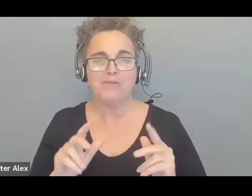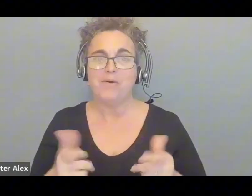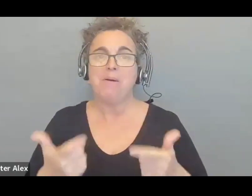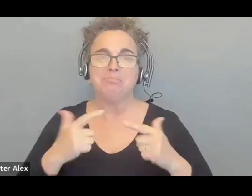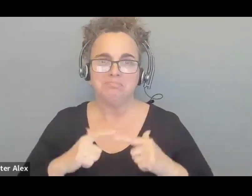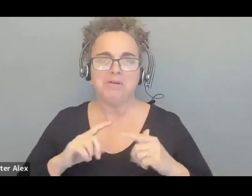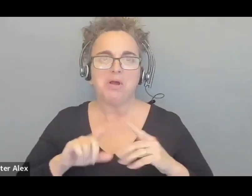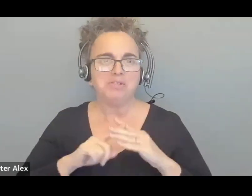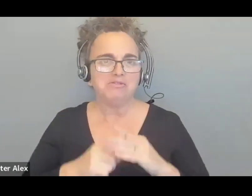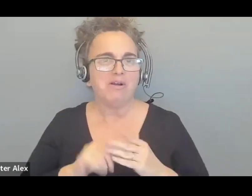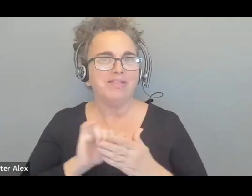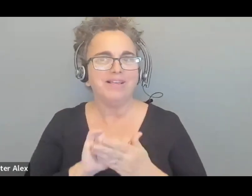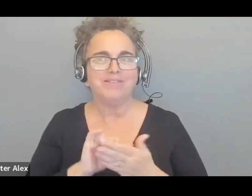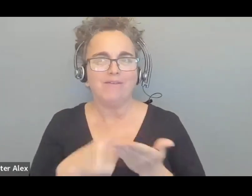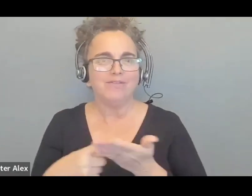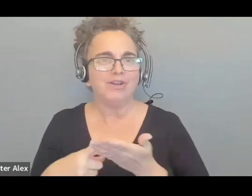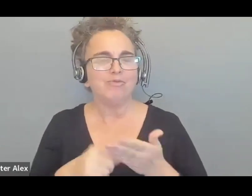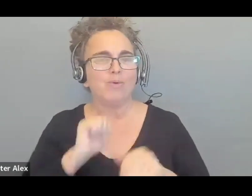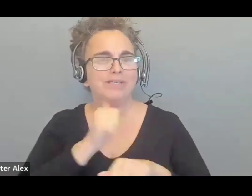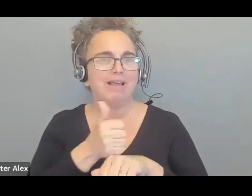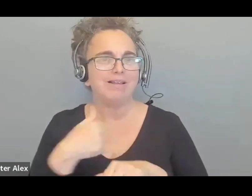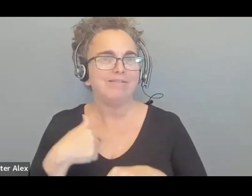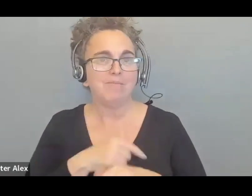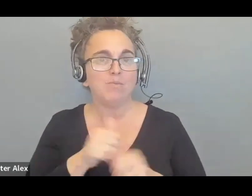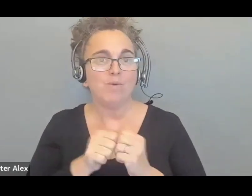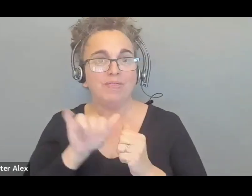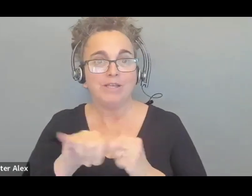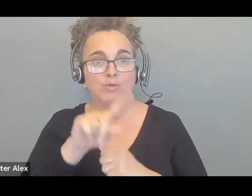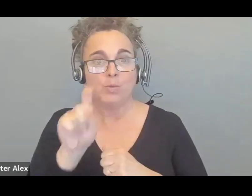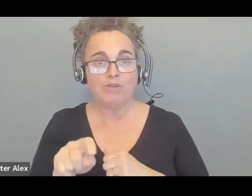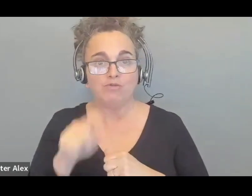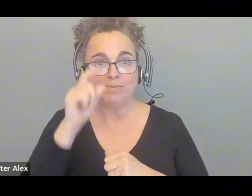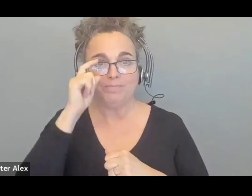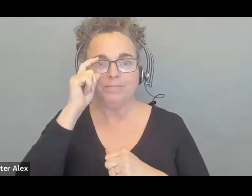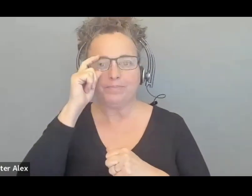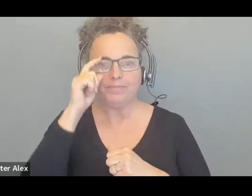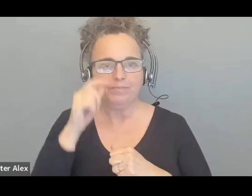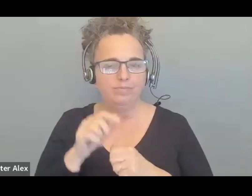or I'll set up us with this question. You know, we've, we've read the bios